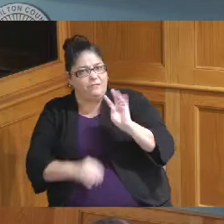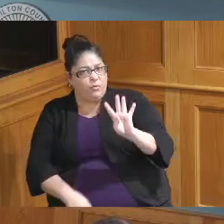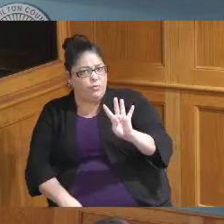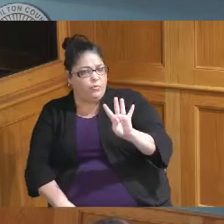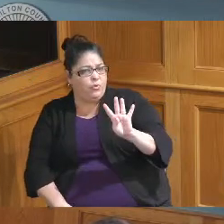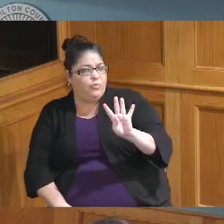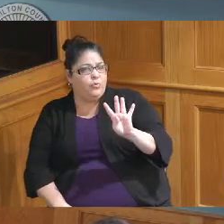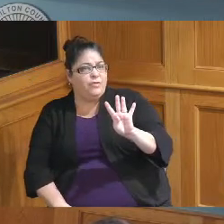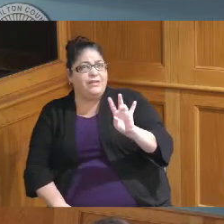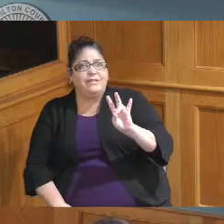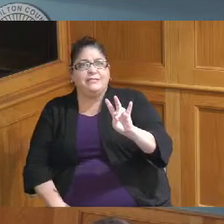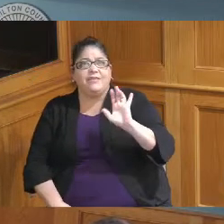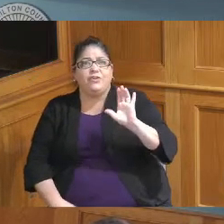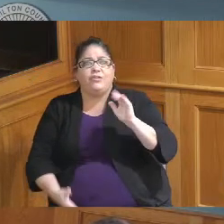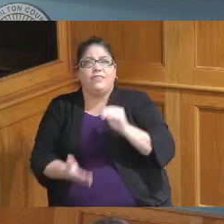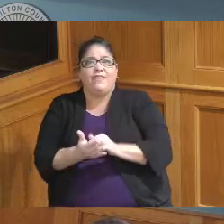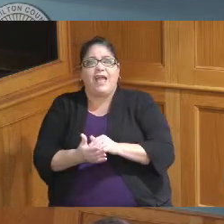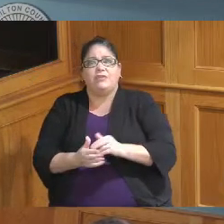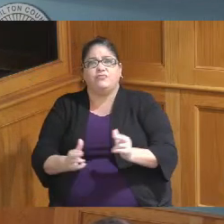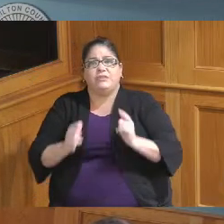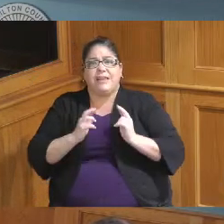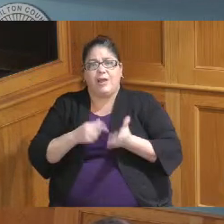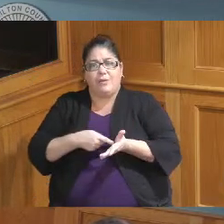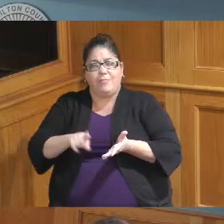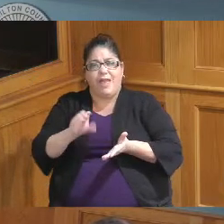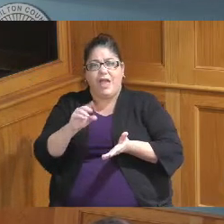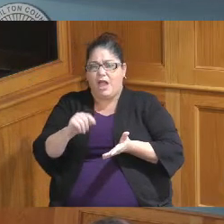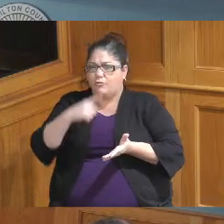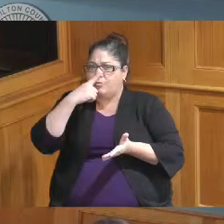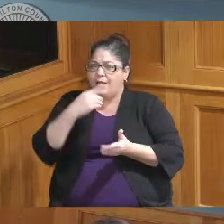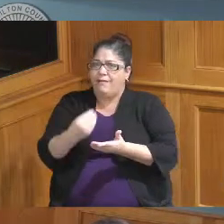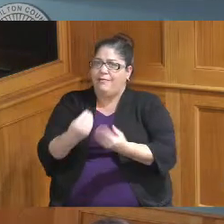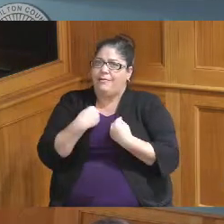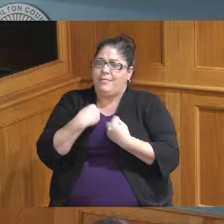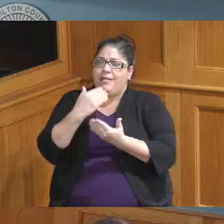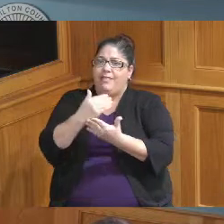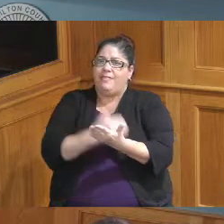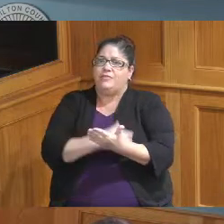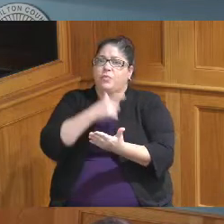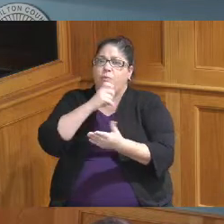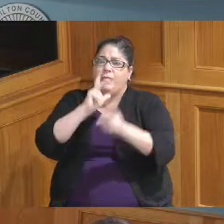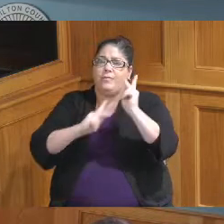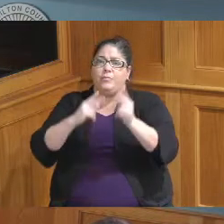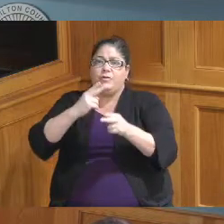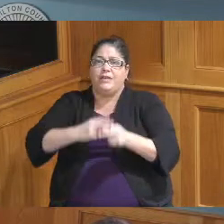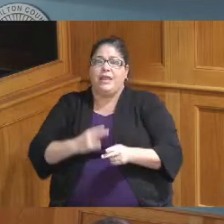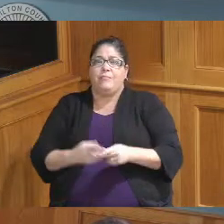700,000 retirement payouts if I can get a list of who those people are and how many they are